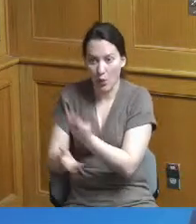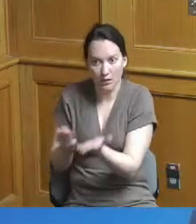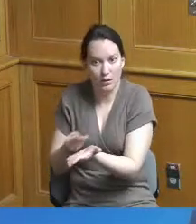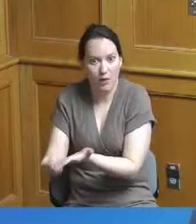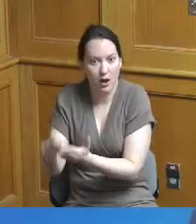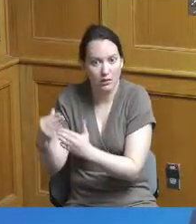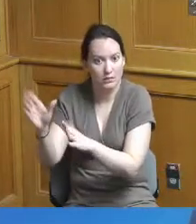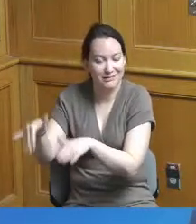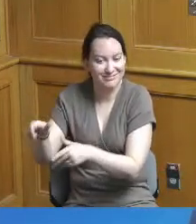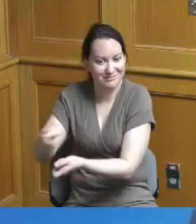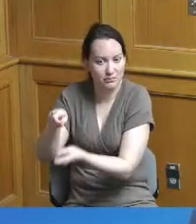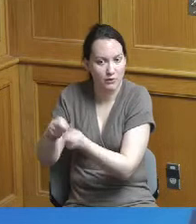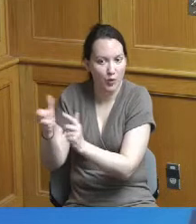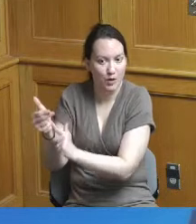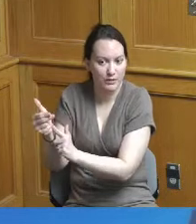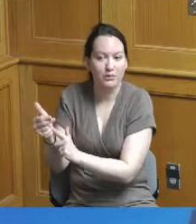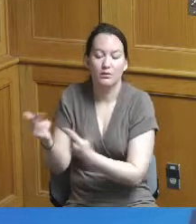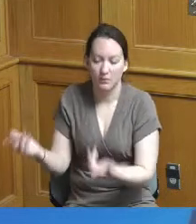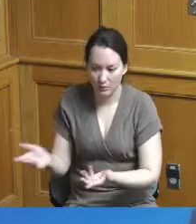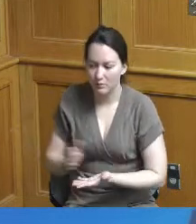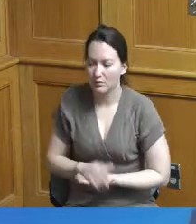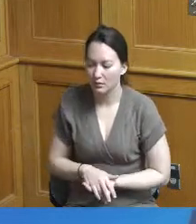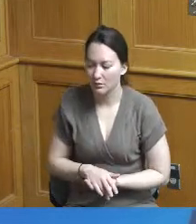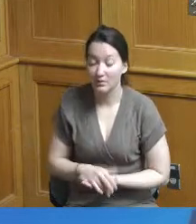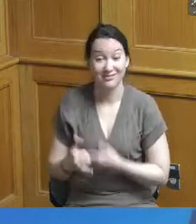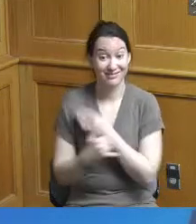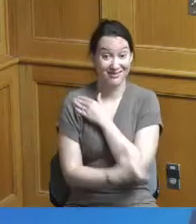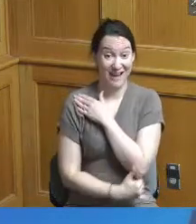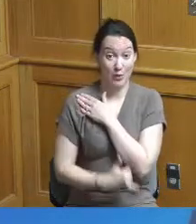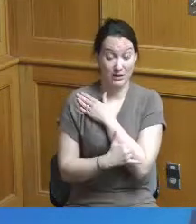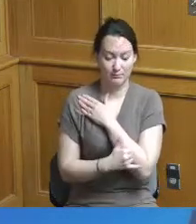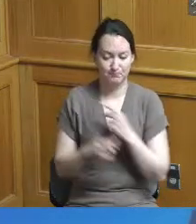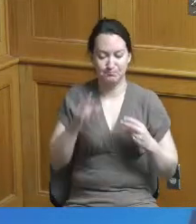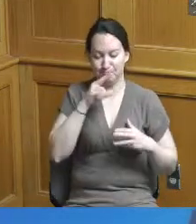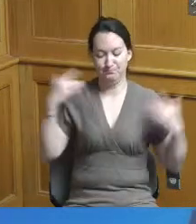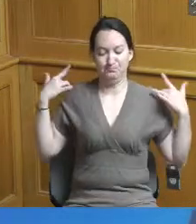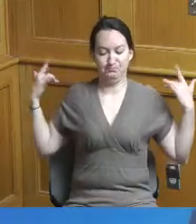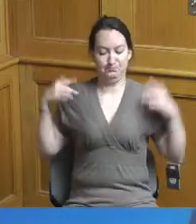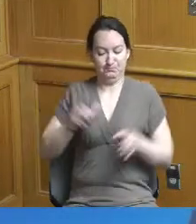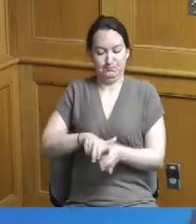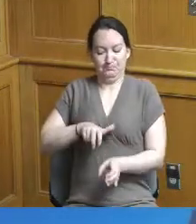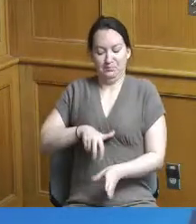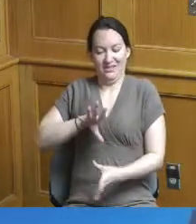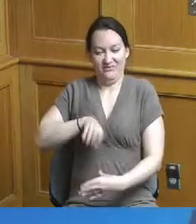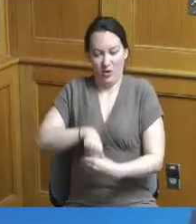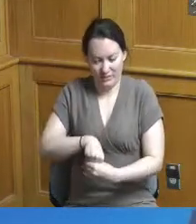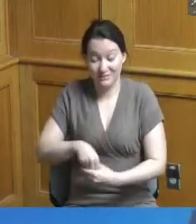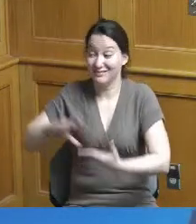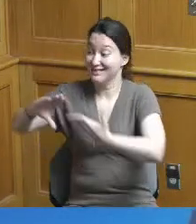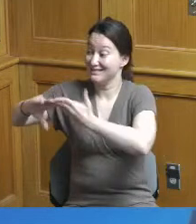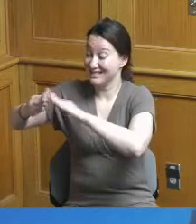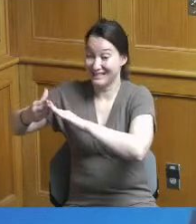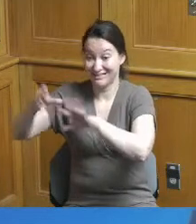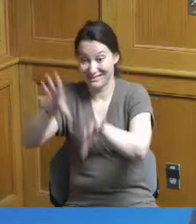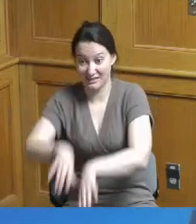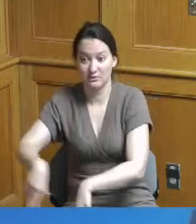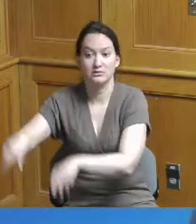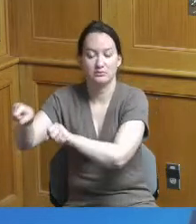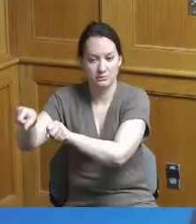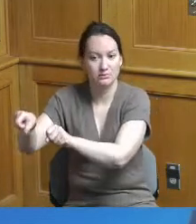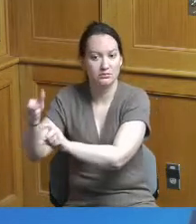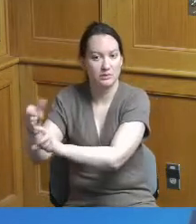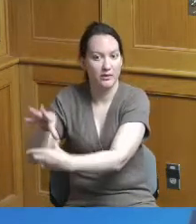hotel the the county was involved in attempting to acquire it as I said the city was was involved in